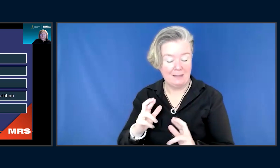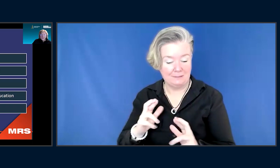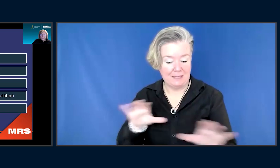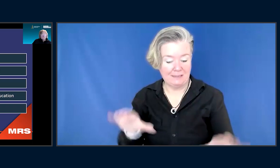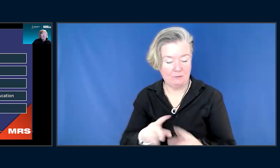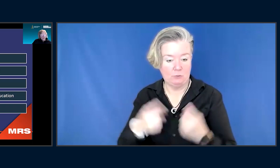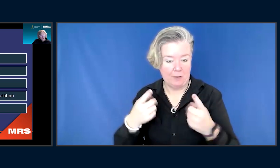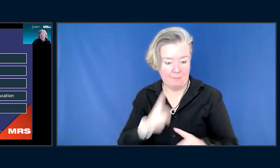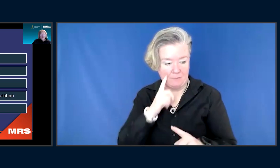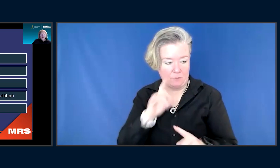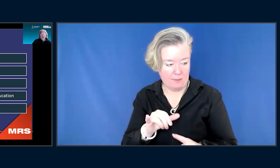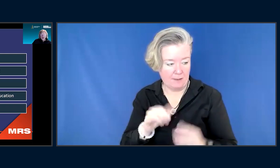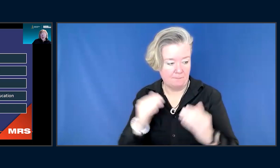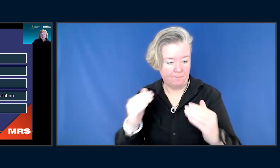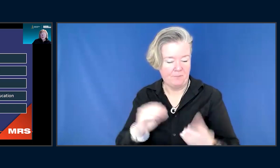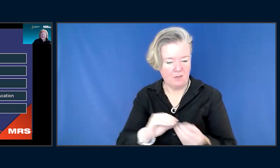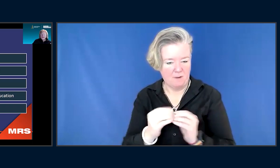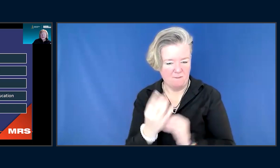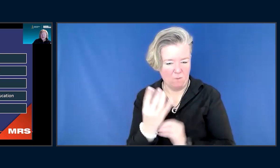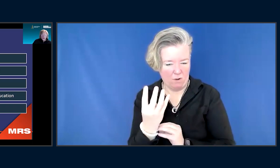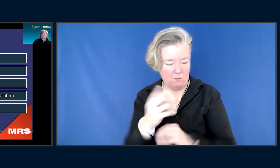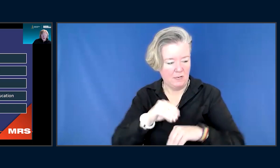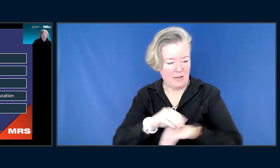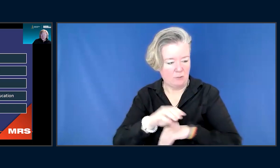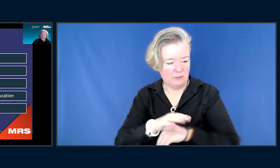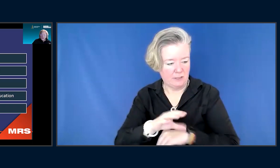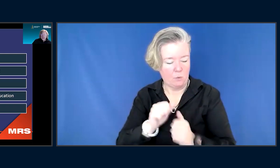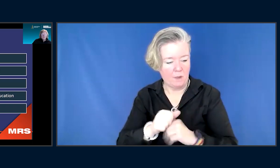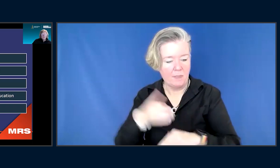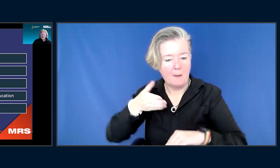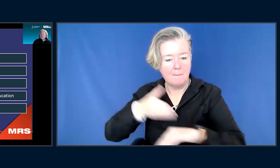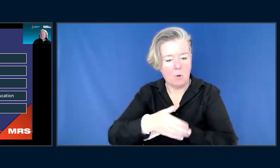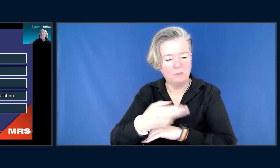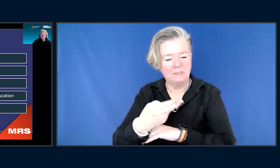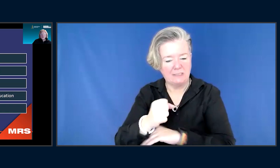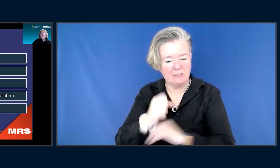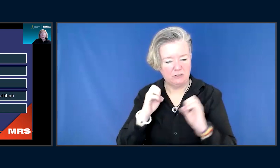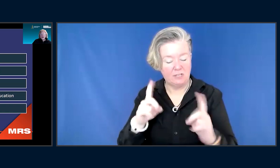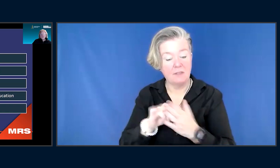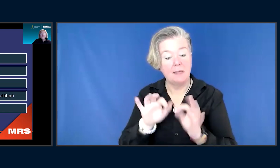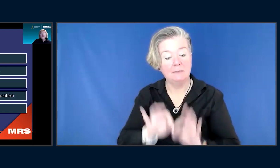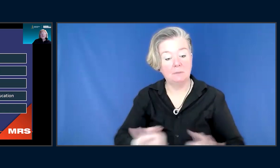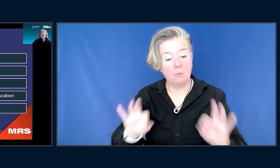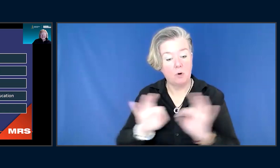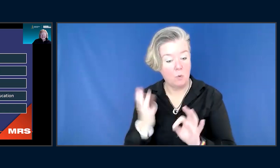readiness activities that can happen. Counseling on postsecondary education is important